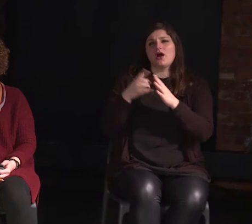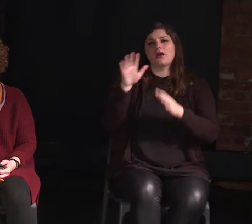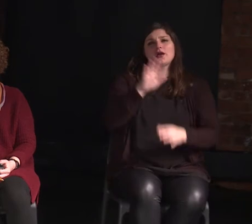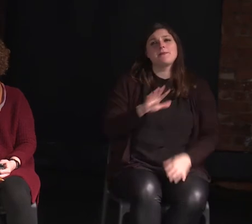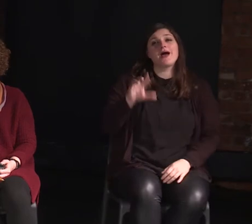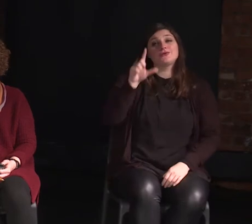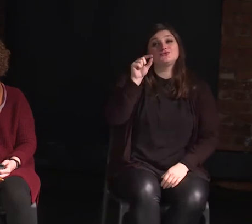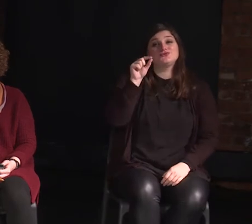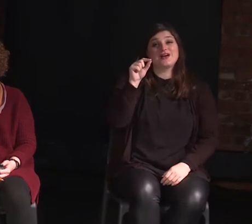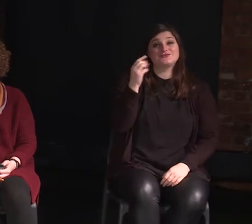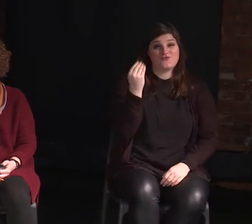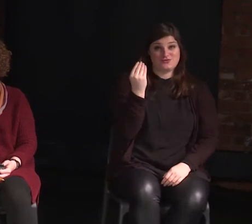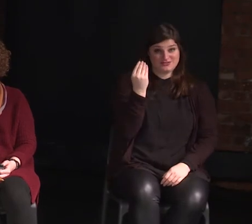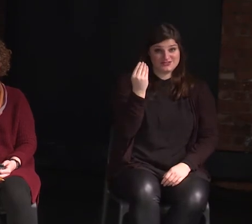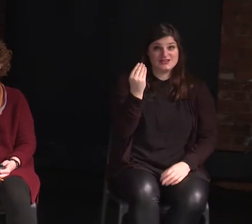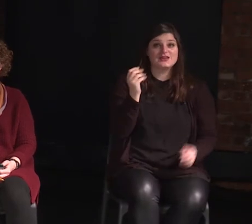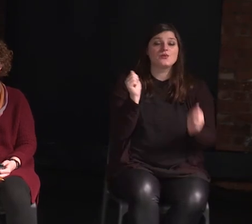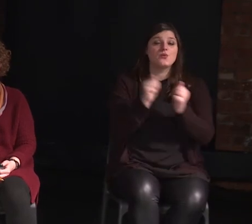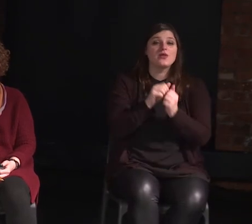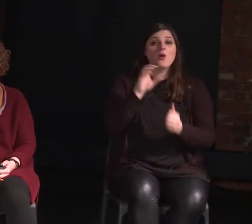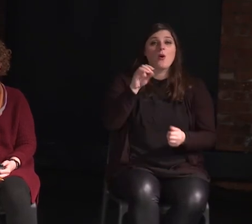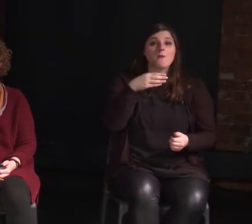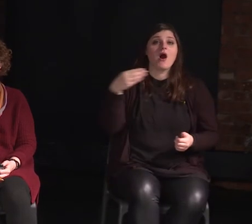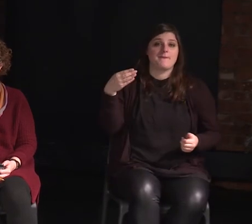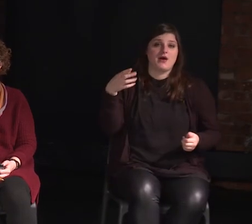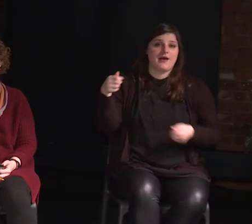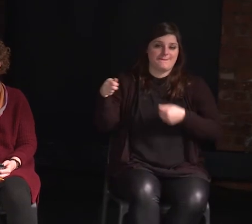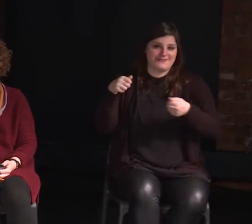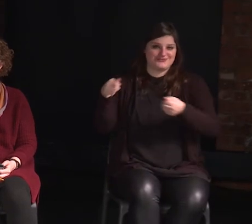Obama administration was that we endeavor to promote, strengthen, and where necessary,